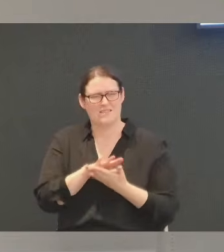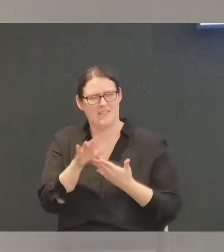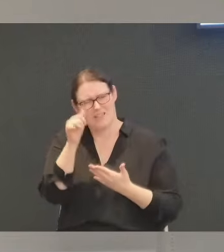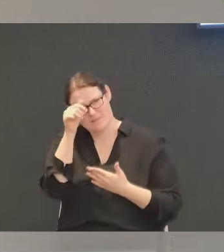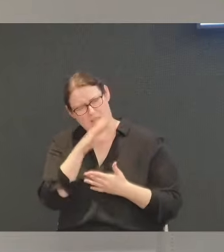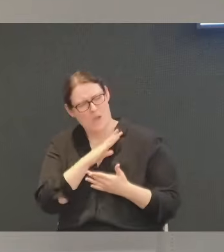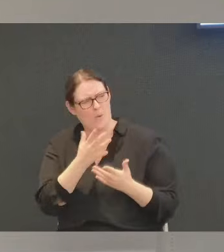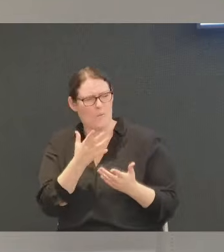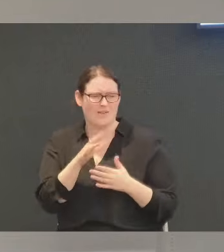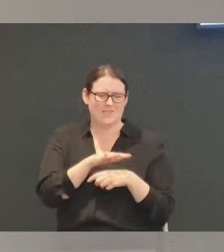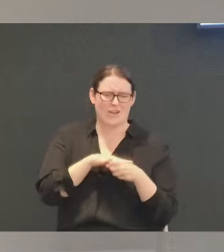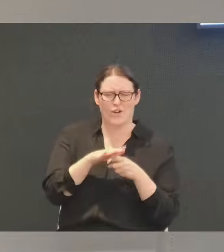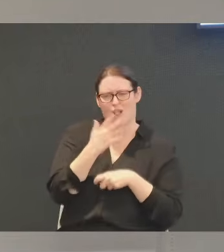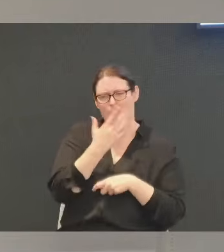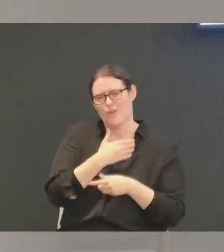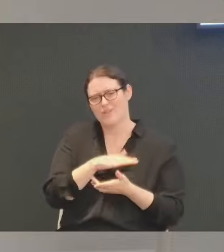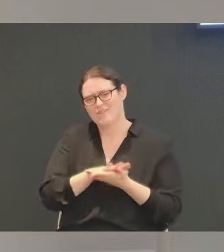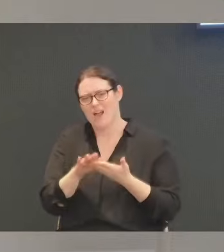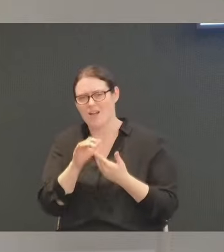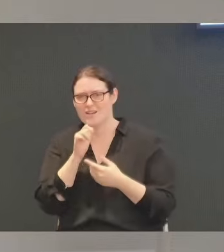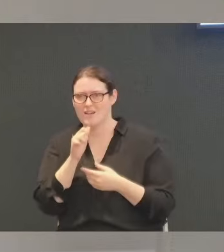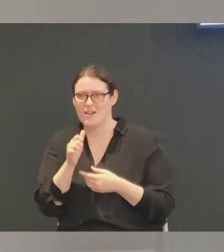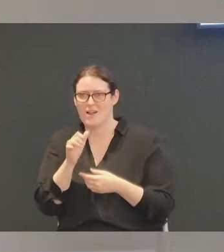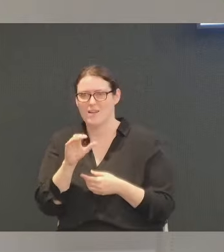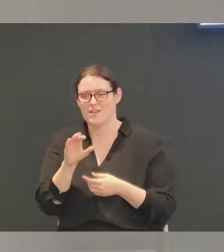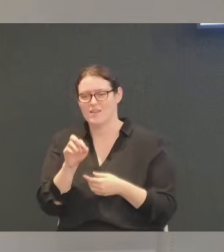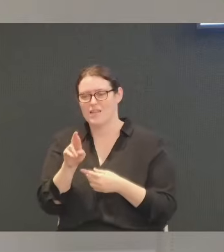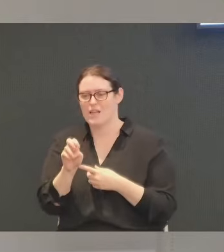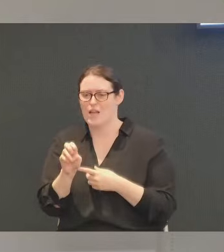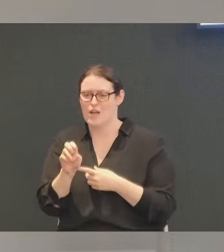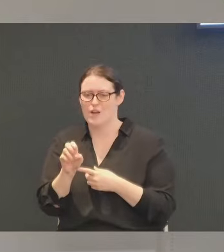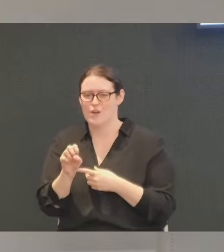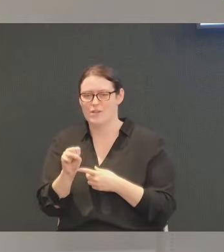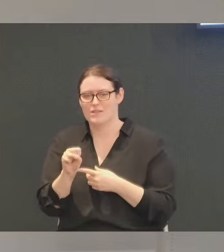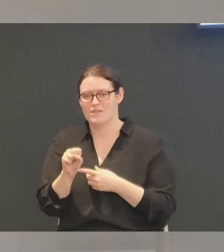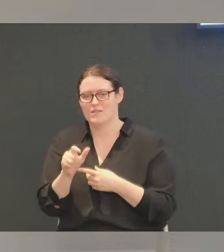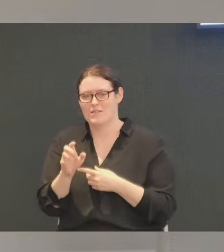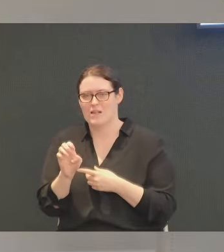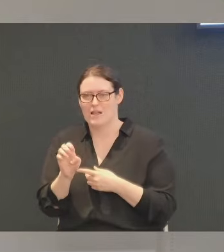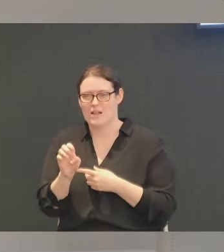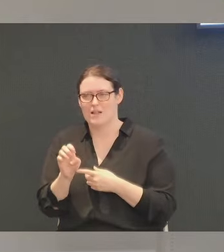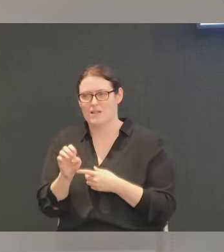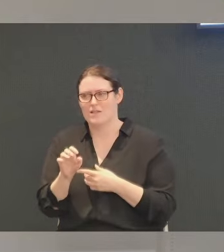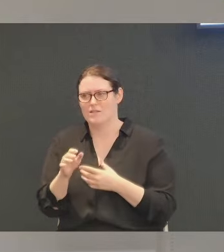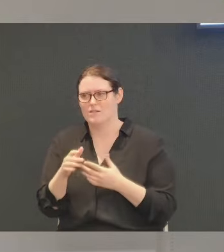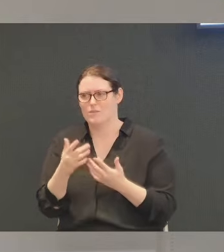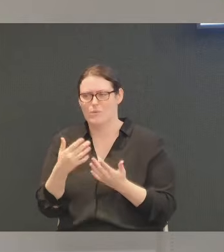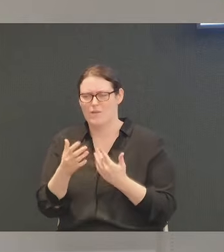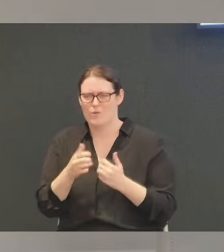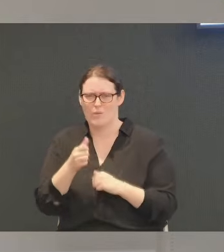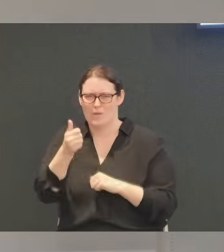look nice instead of the carousel or the the wheel we were going to put down there. Visit Cincy. I